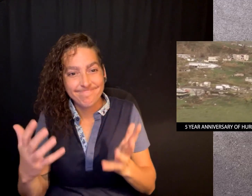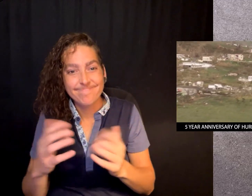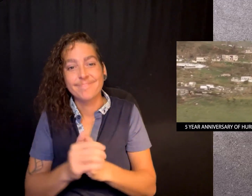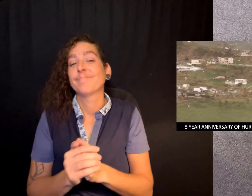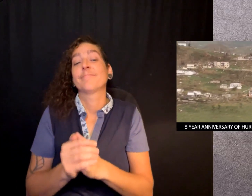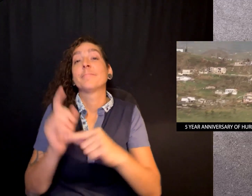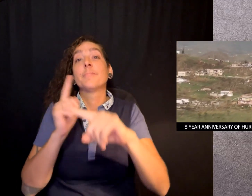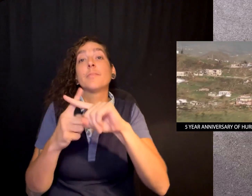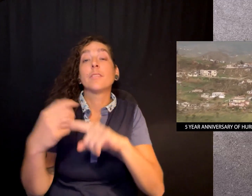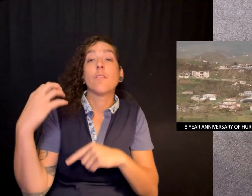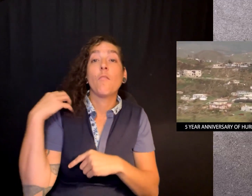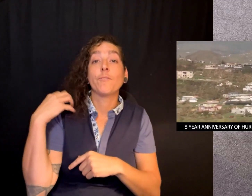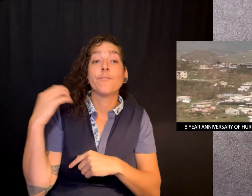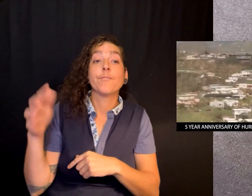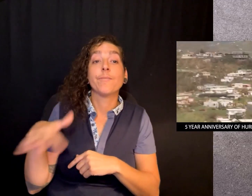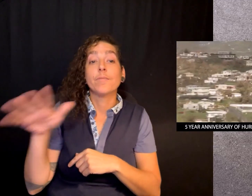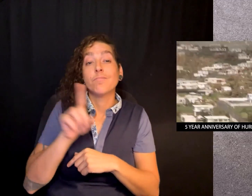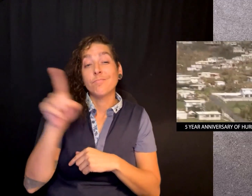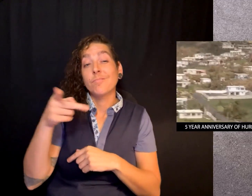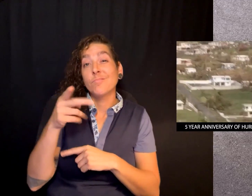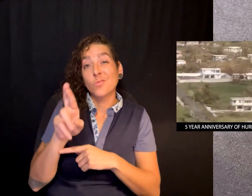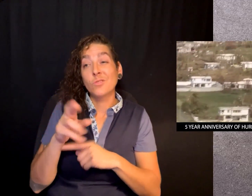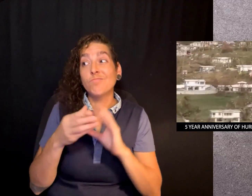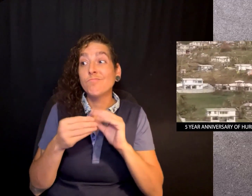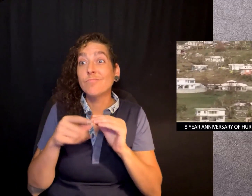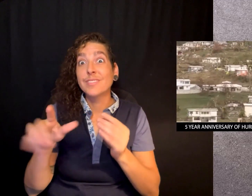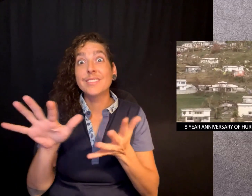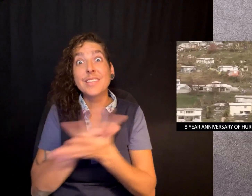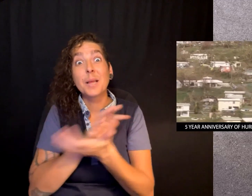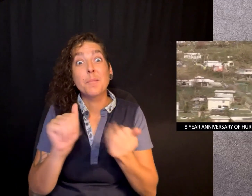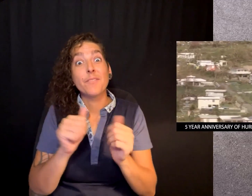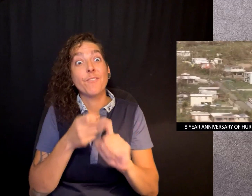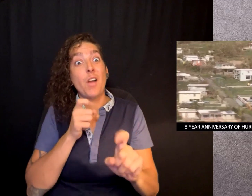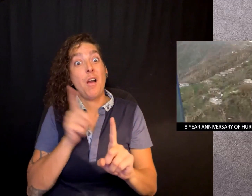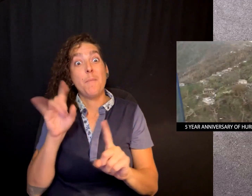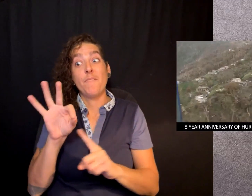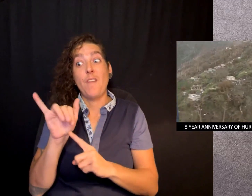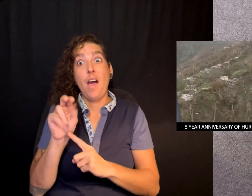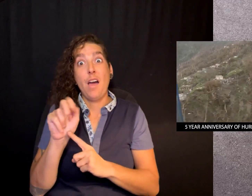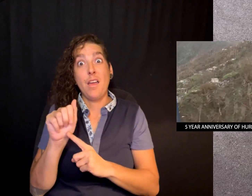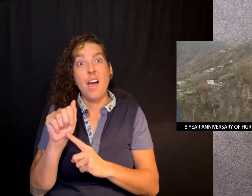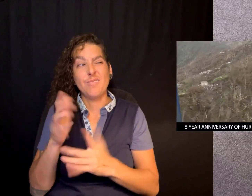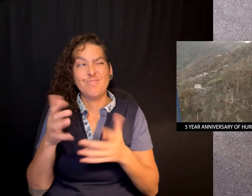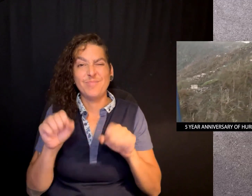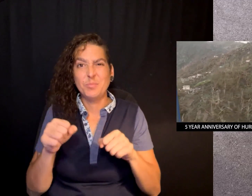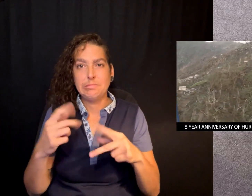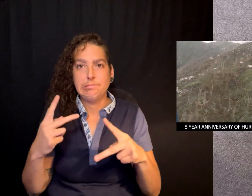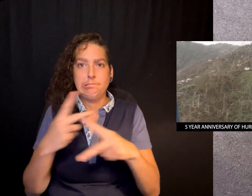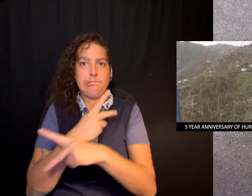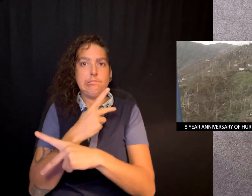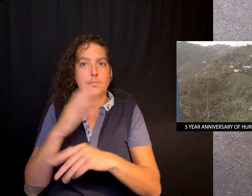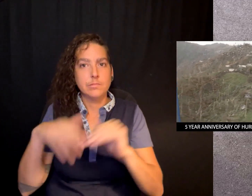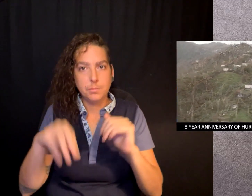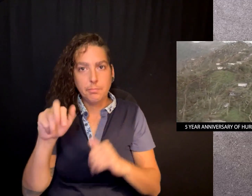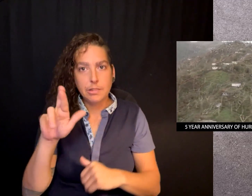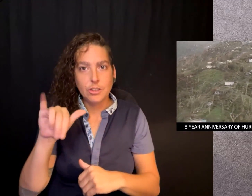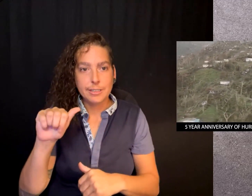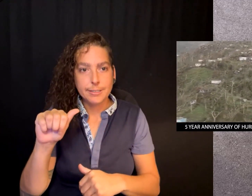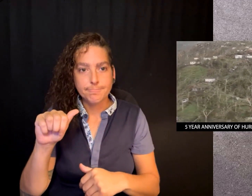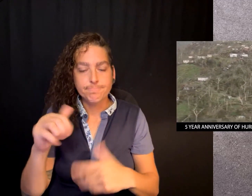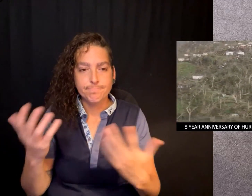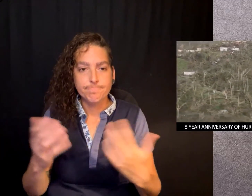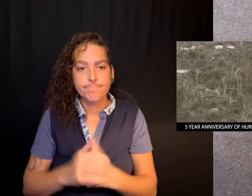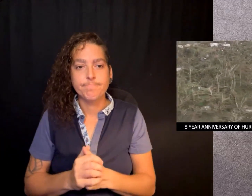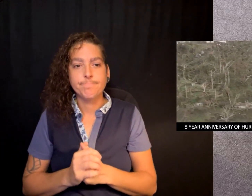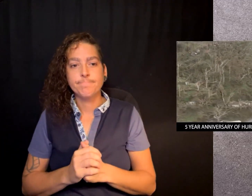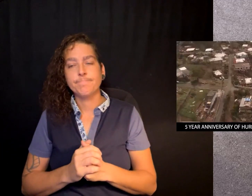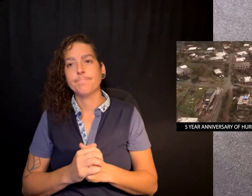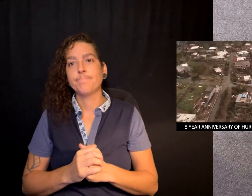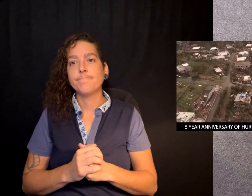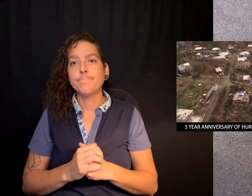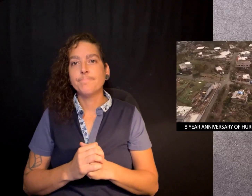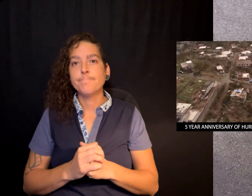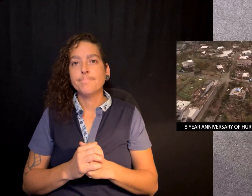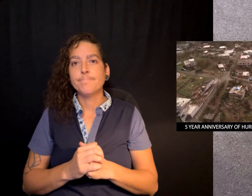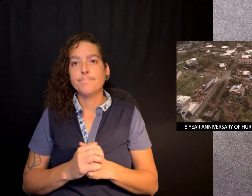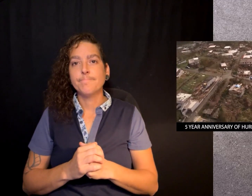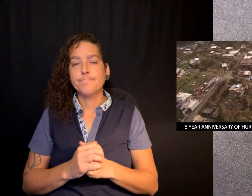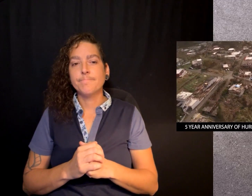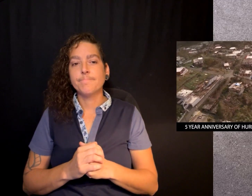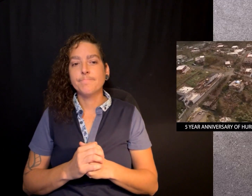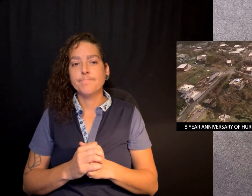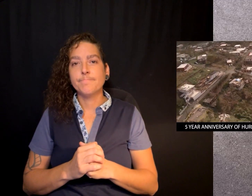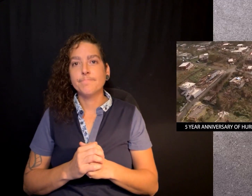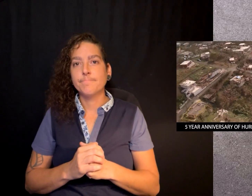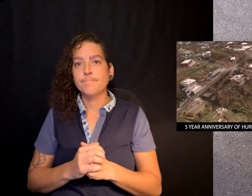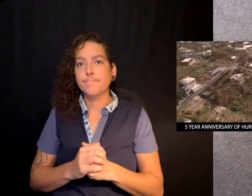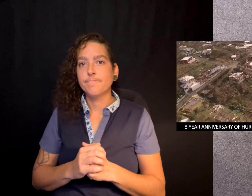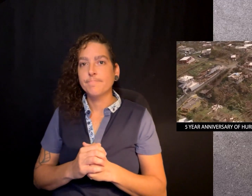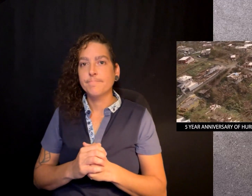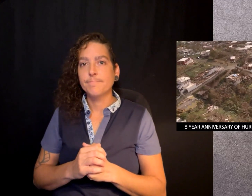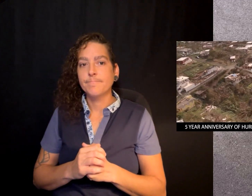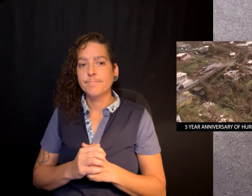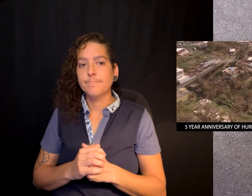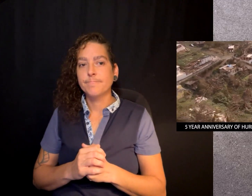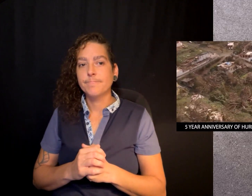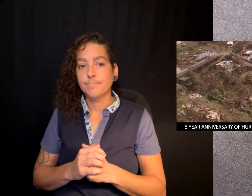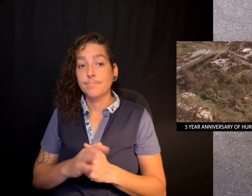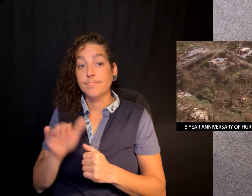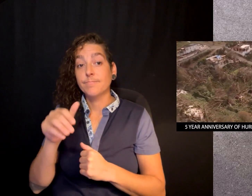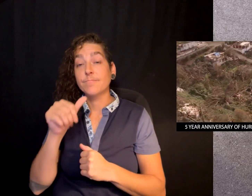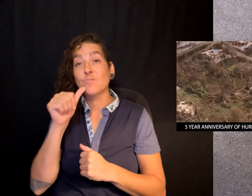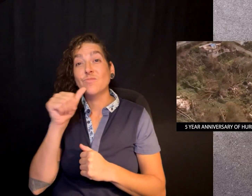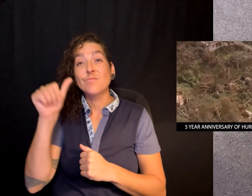Rico say the damage from Fiona may actually be worse than Maria